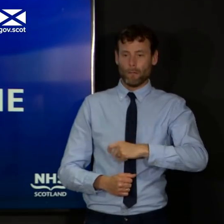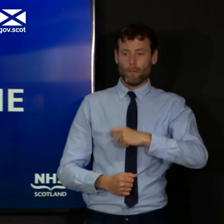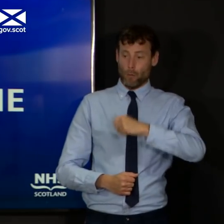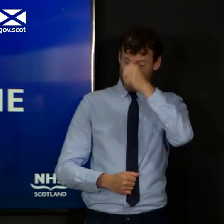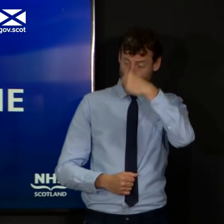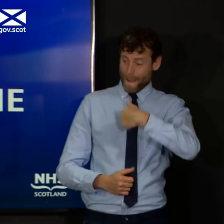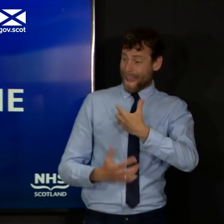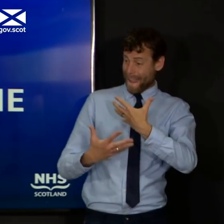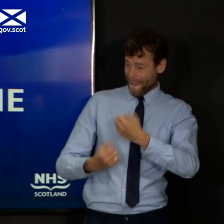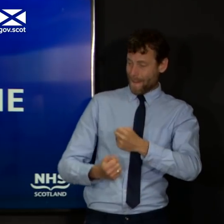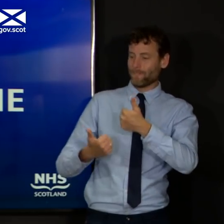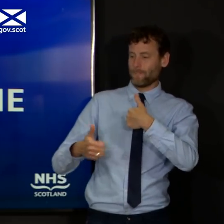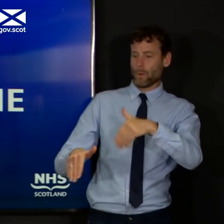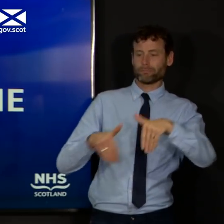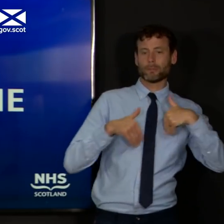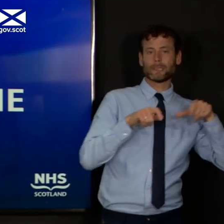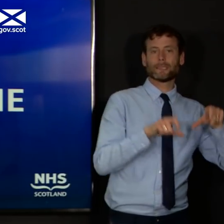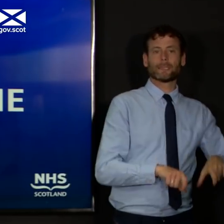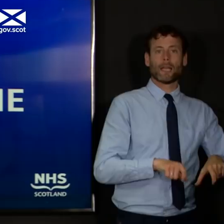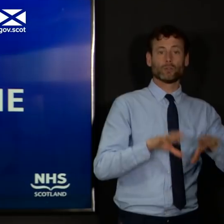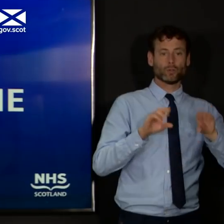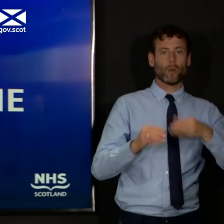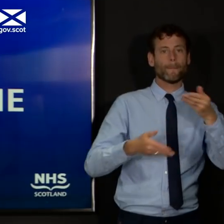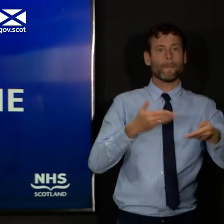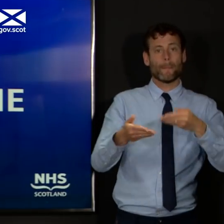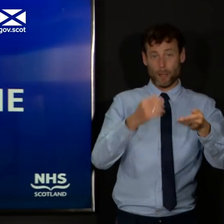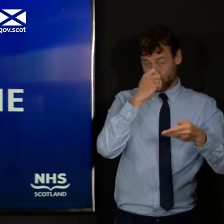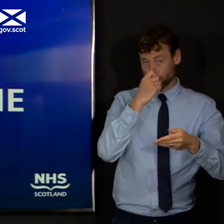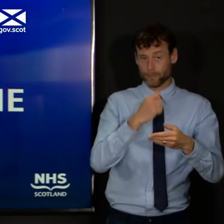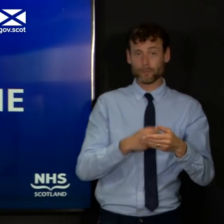they have problems in terms of their terms and condition, of course we have stepped in